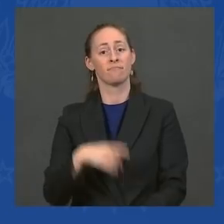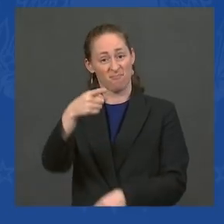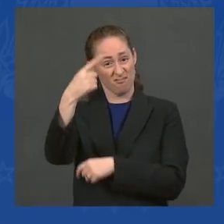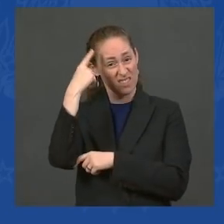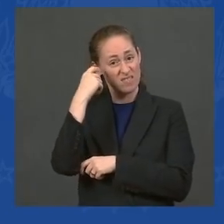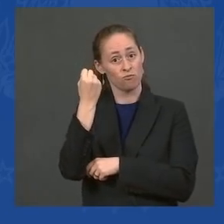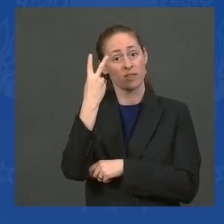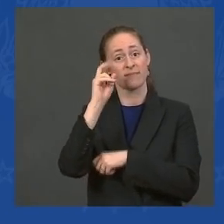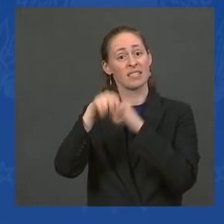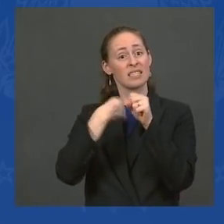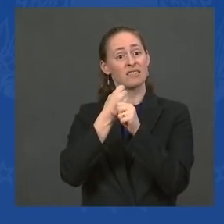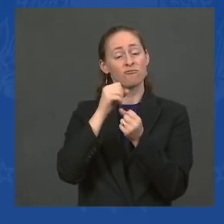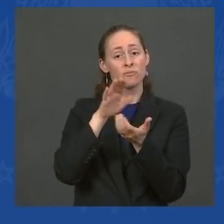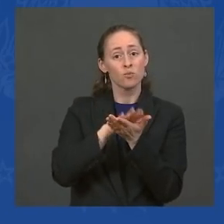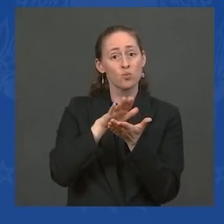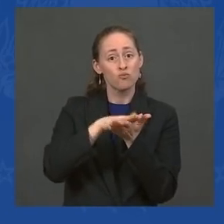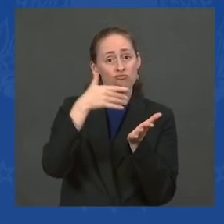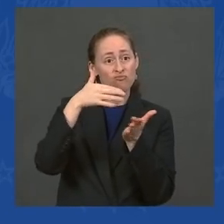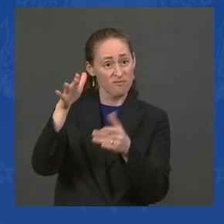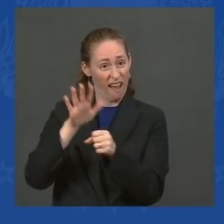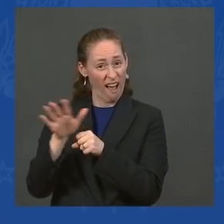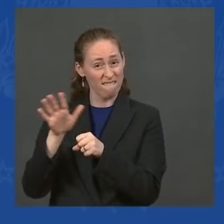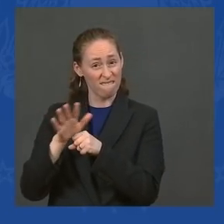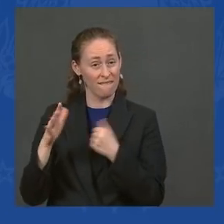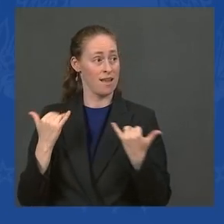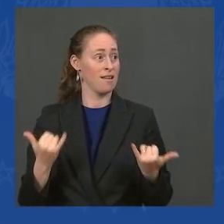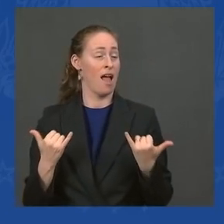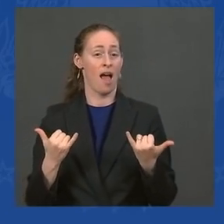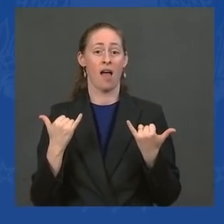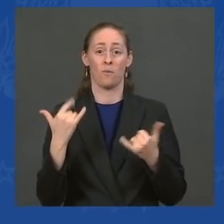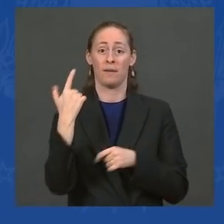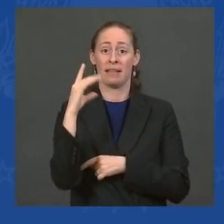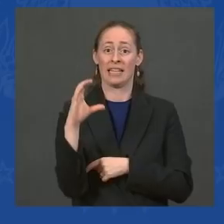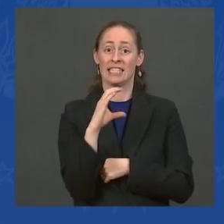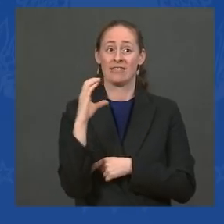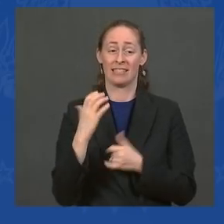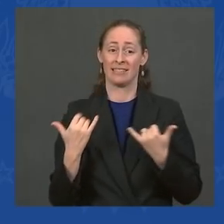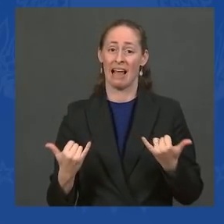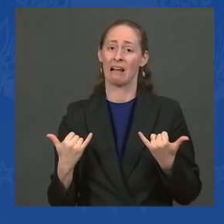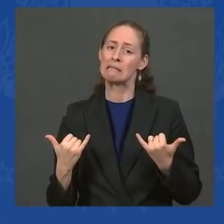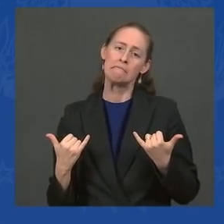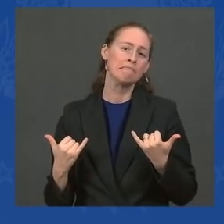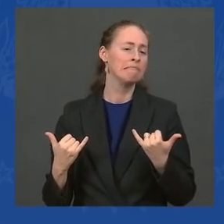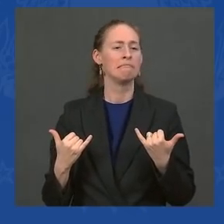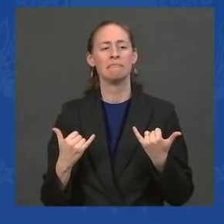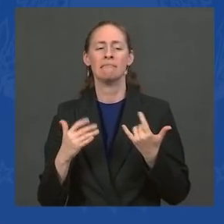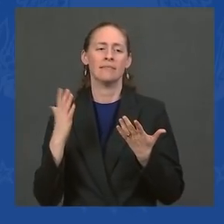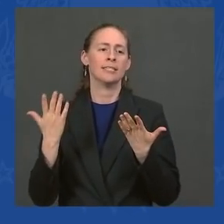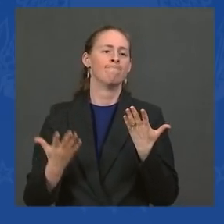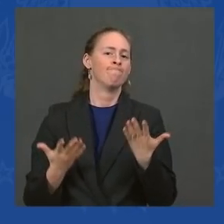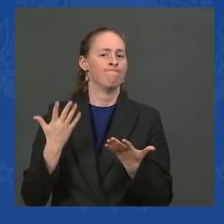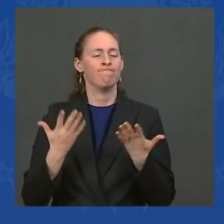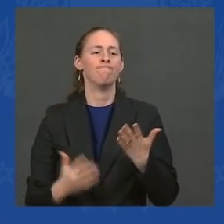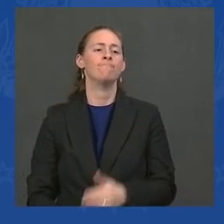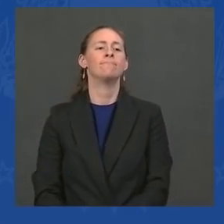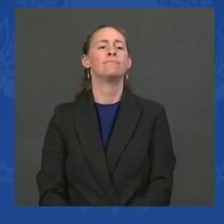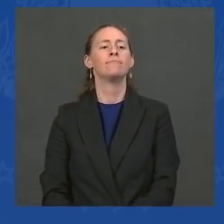in the second quarter of the 21st century? The fact is, today, only about half of three- and four-year-olds in America